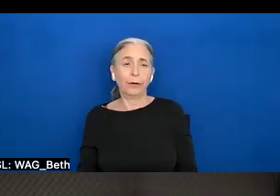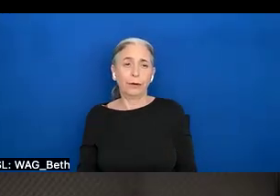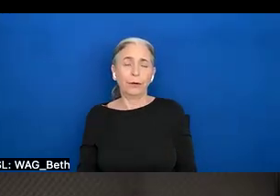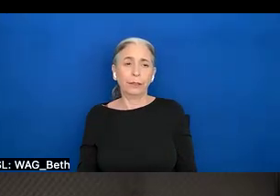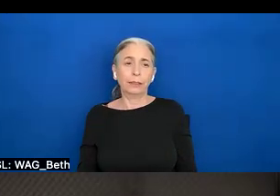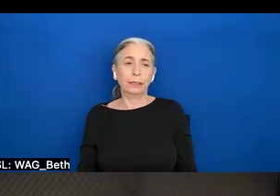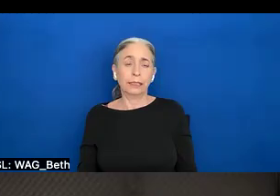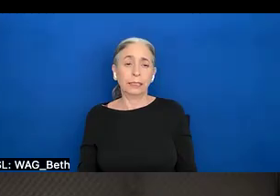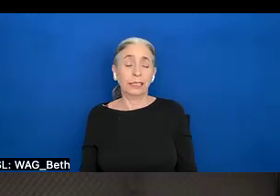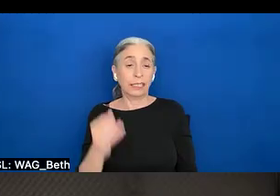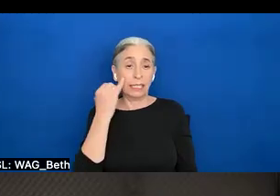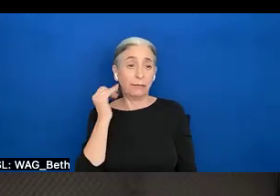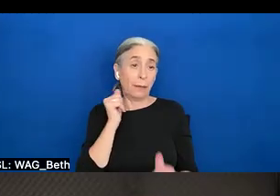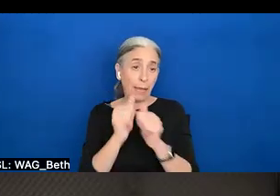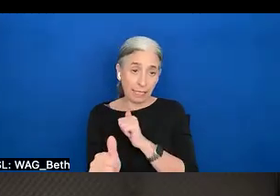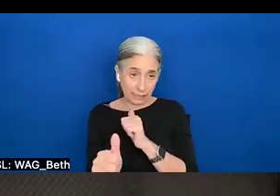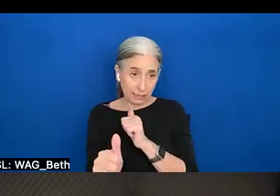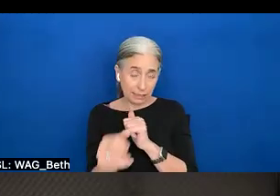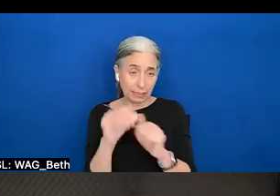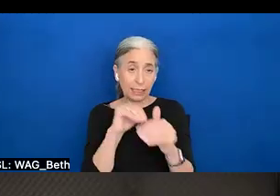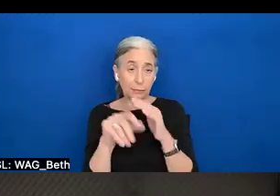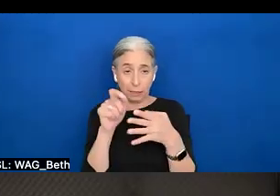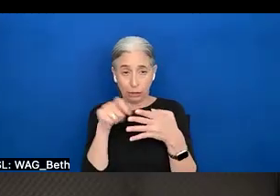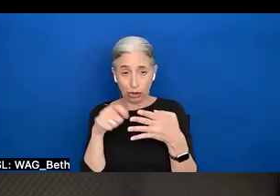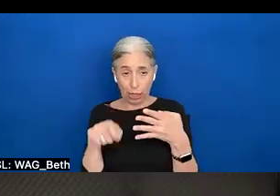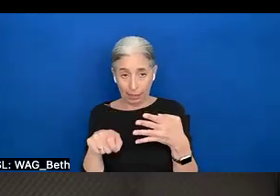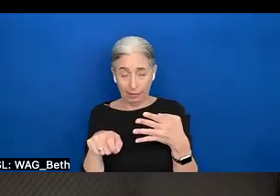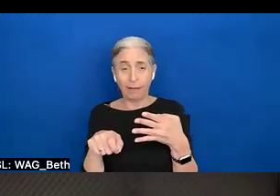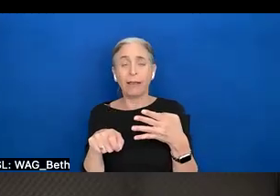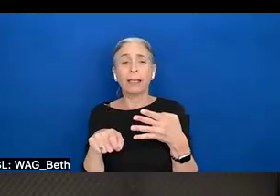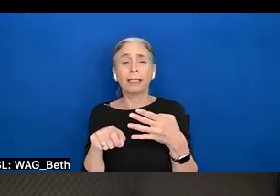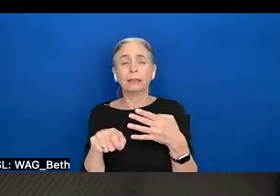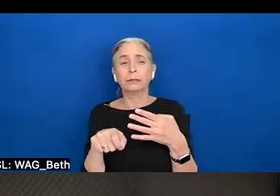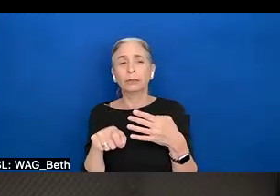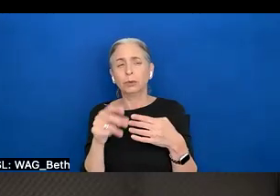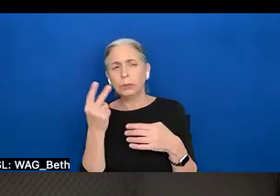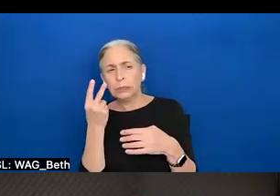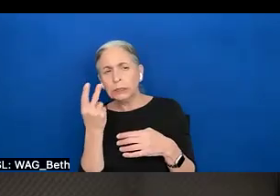If it passes the accessibility checker, and you see